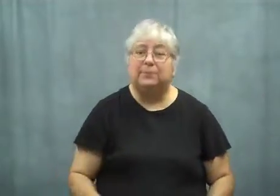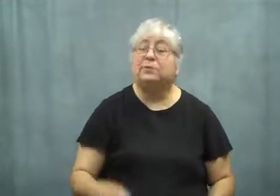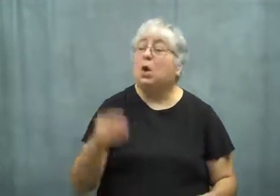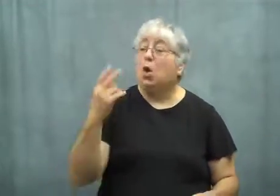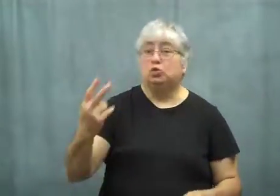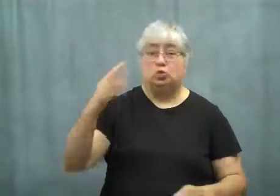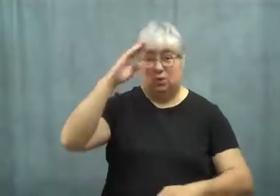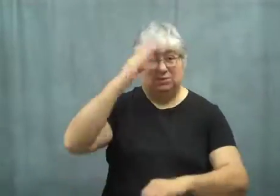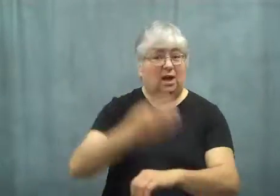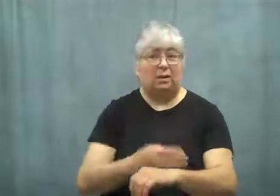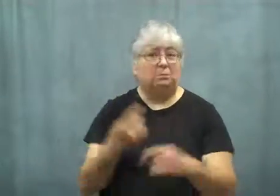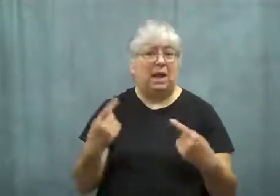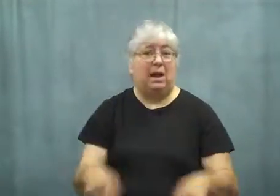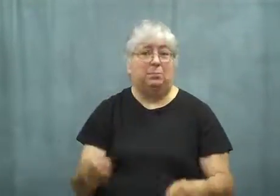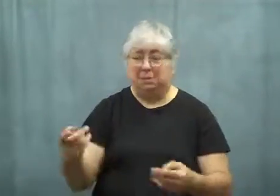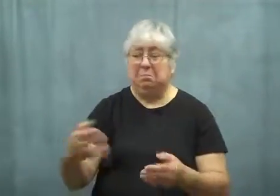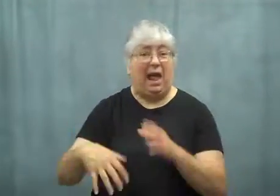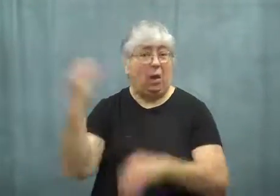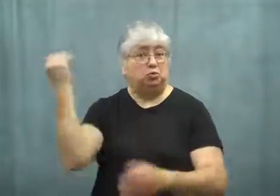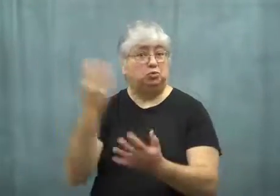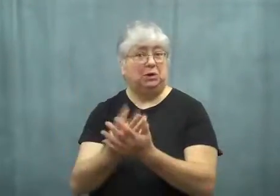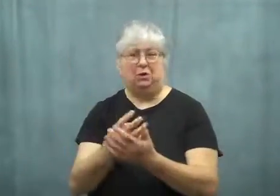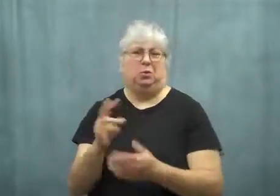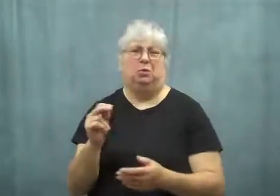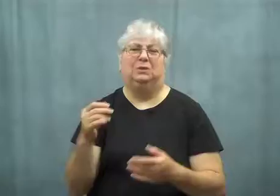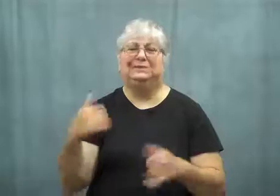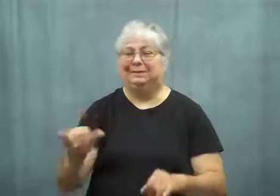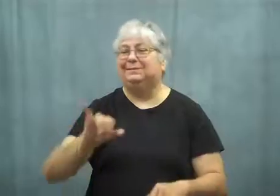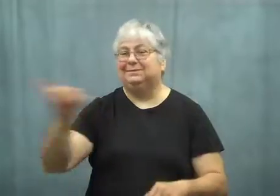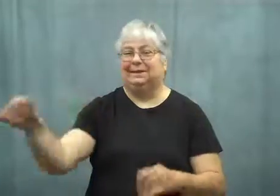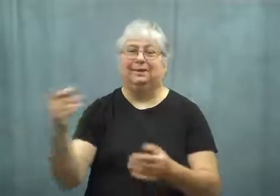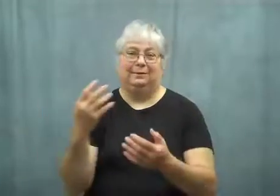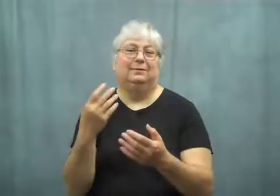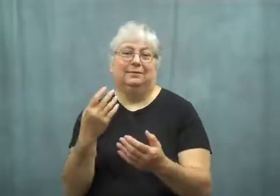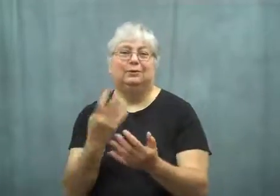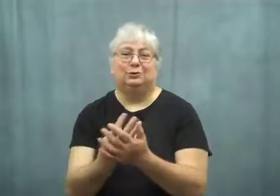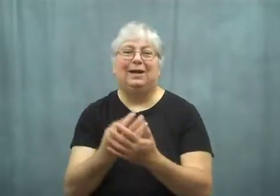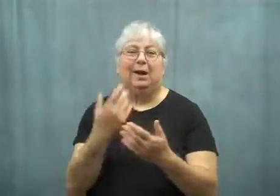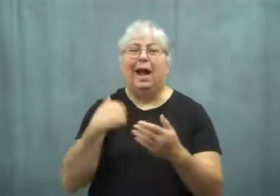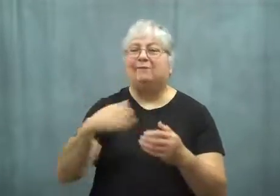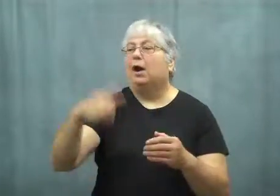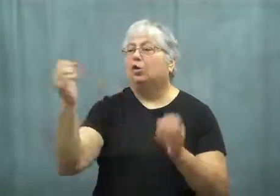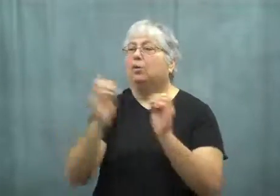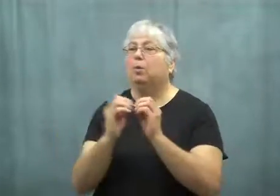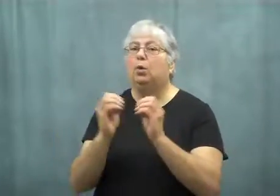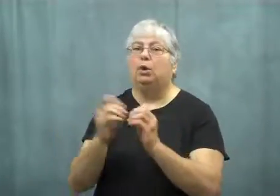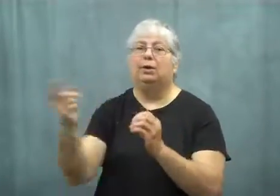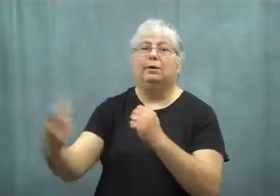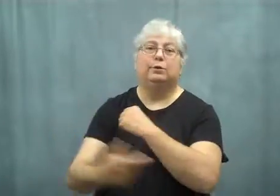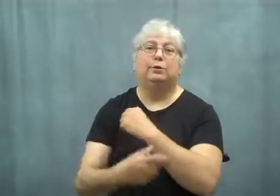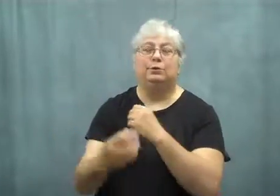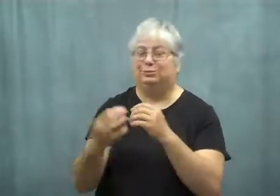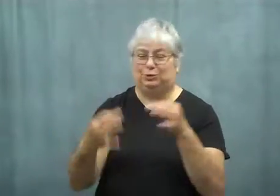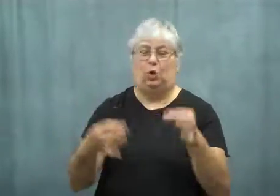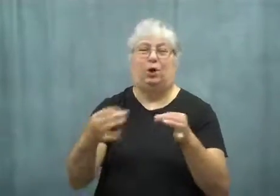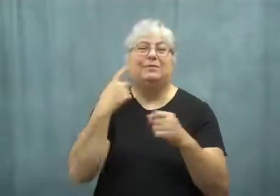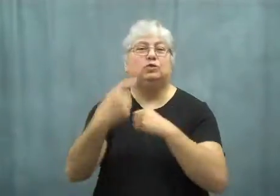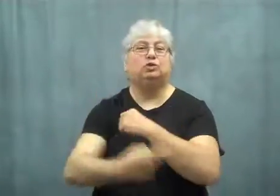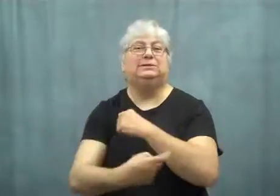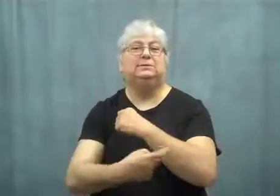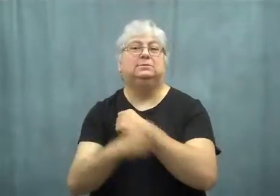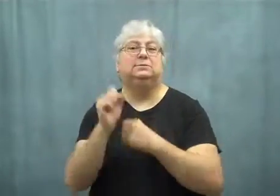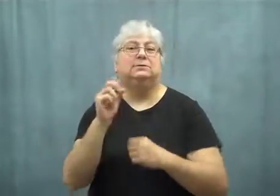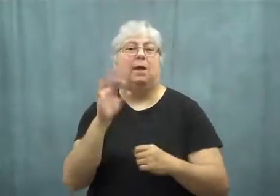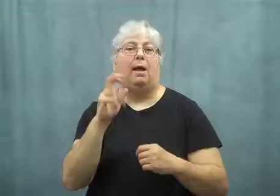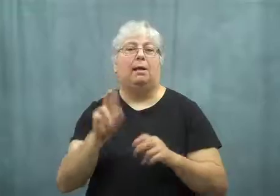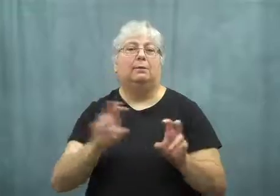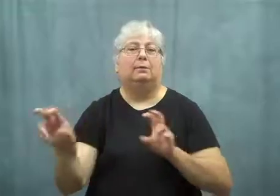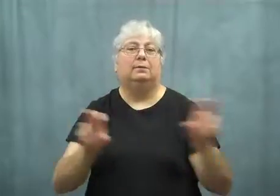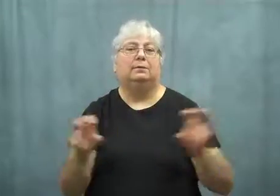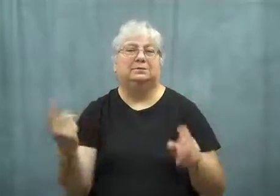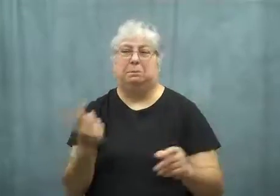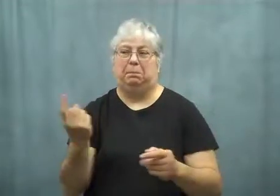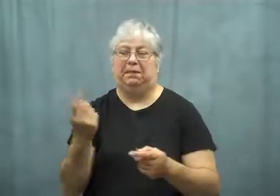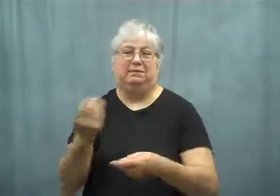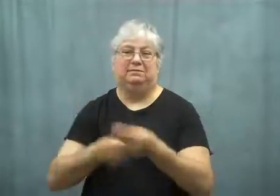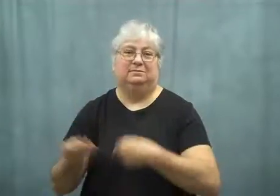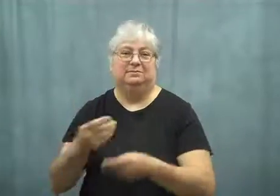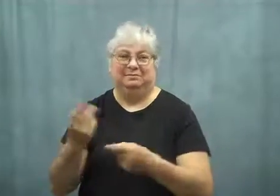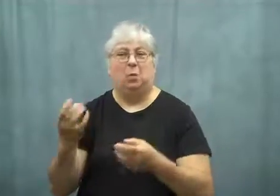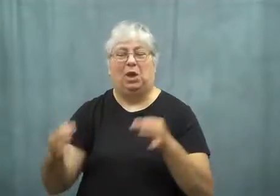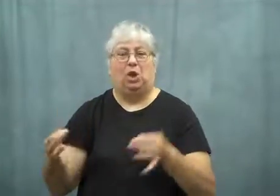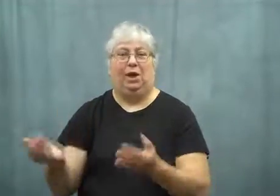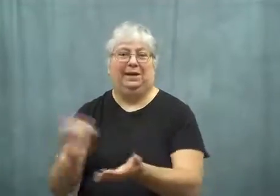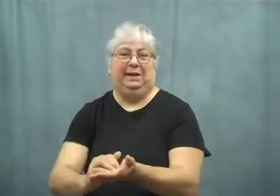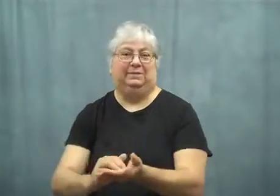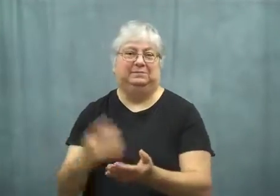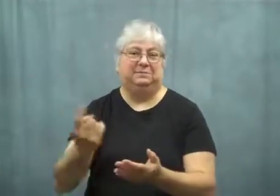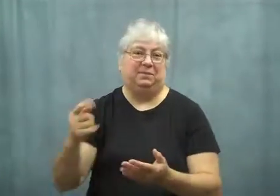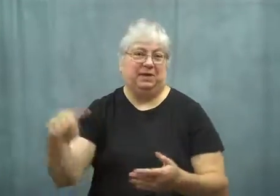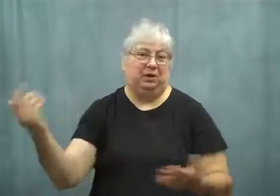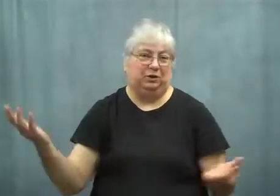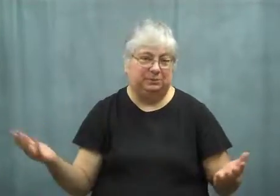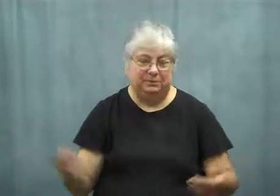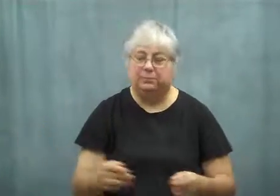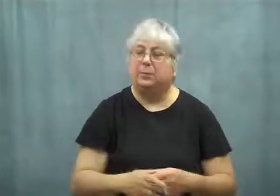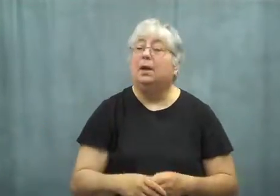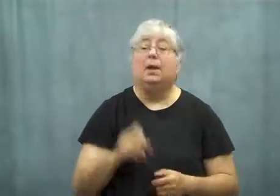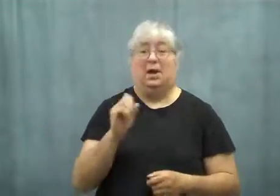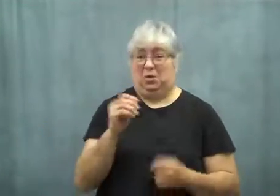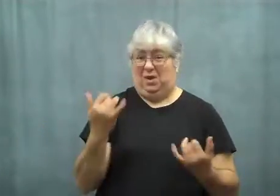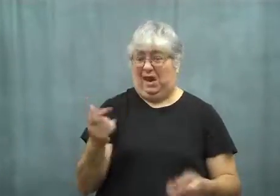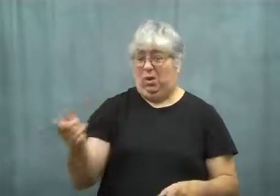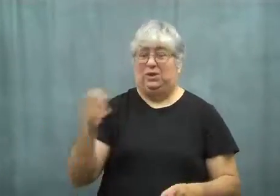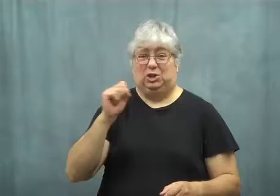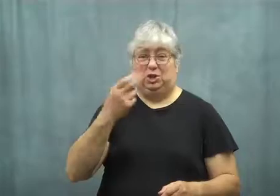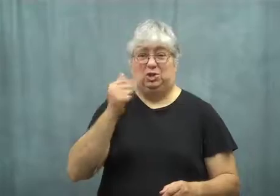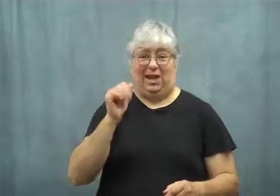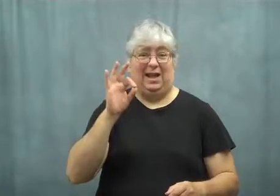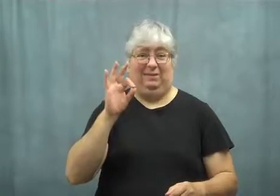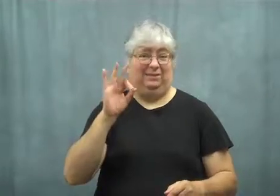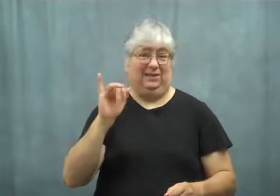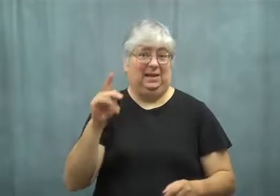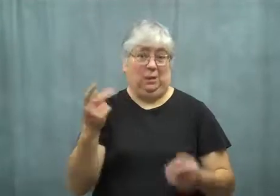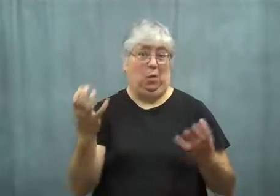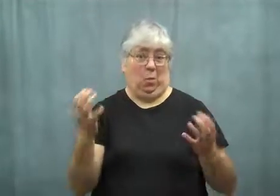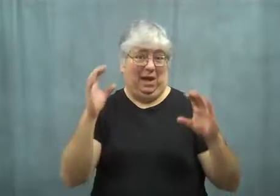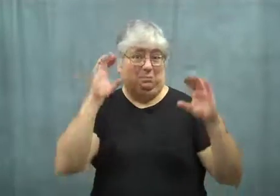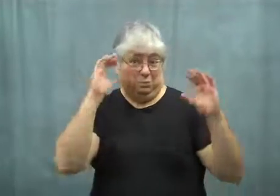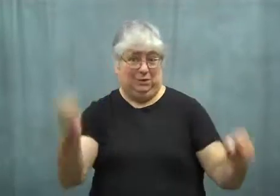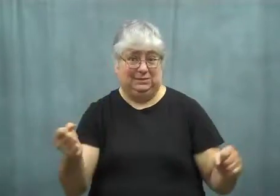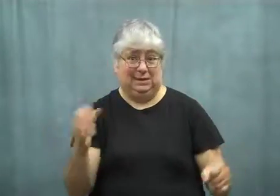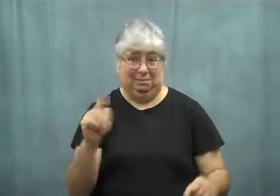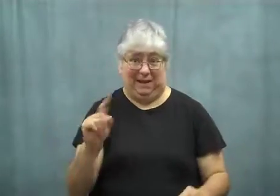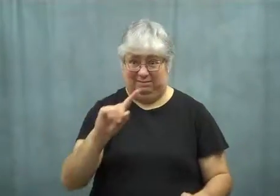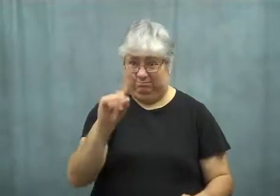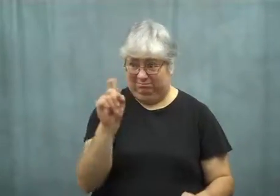His two sons remain in jail pending trial on stock manipulation charges.